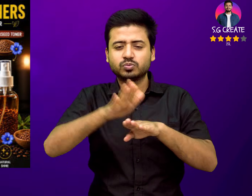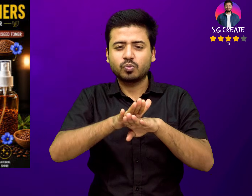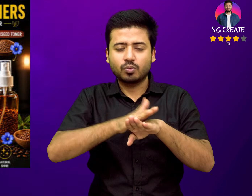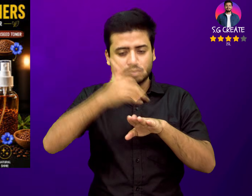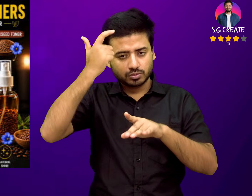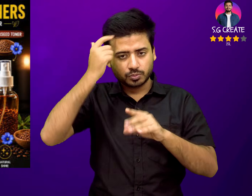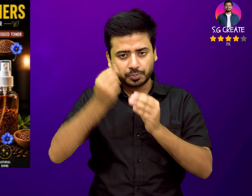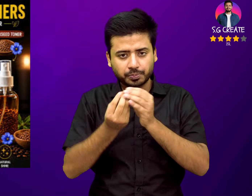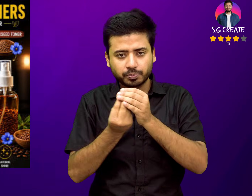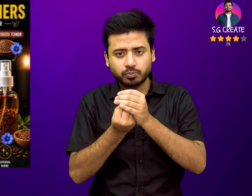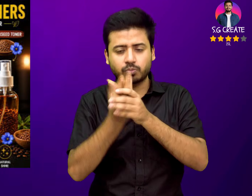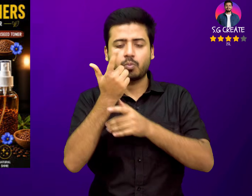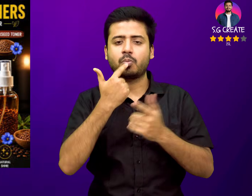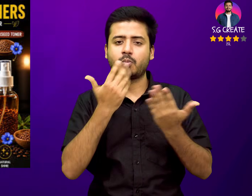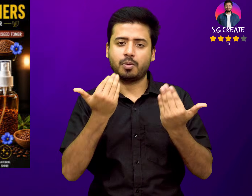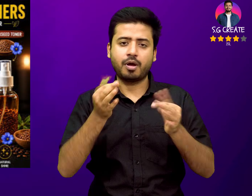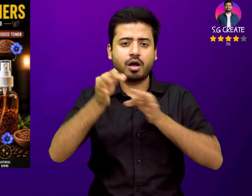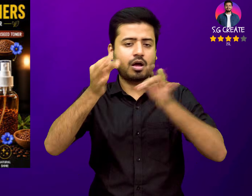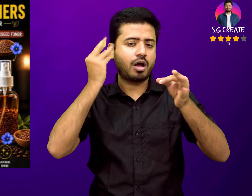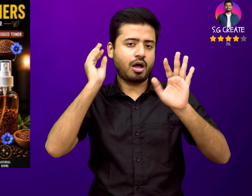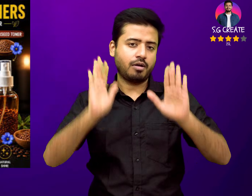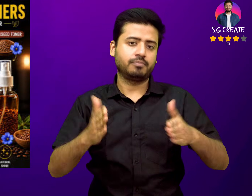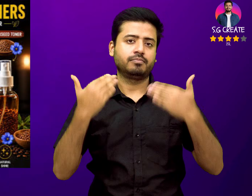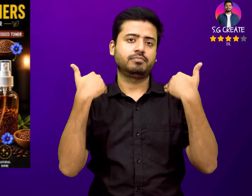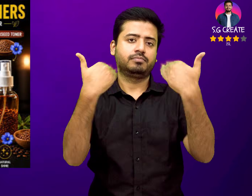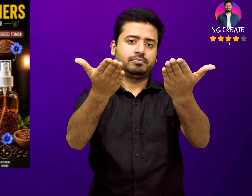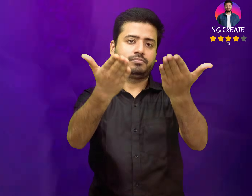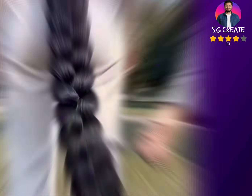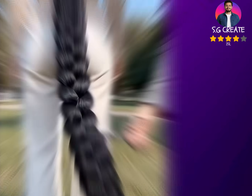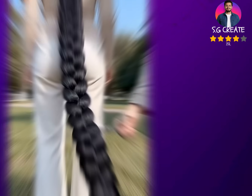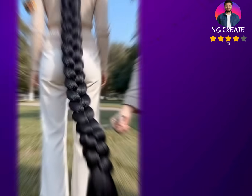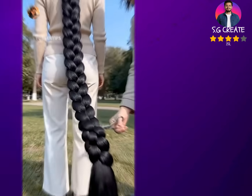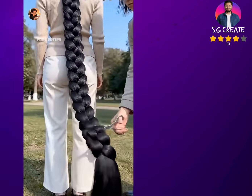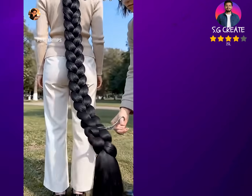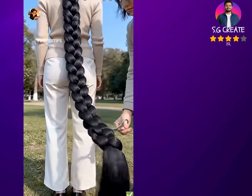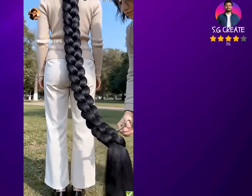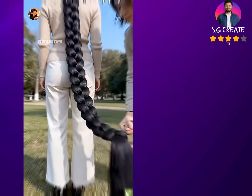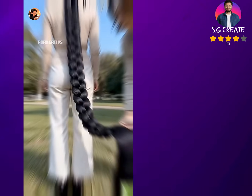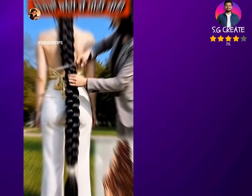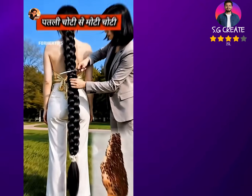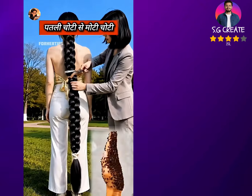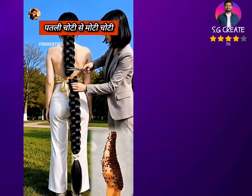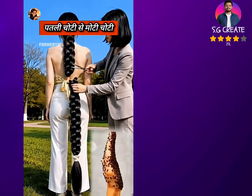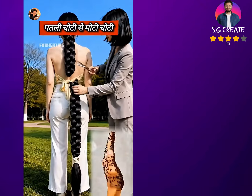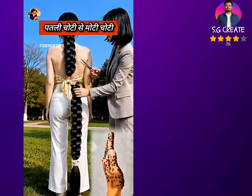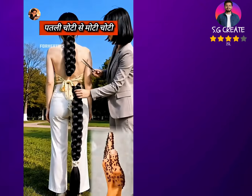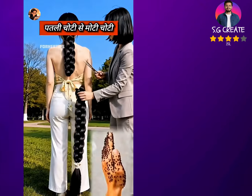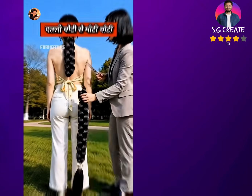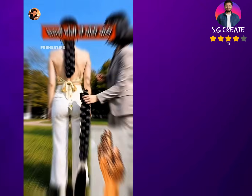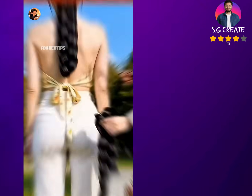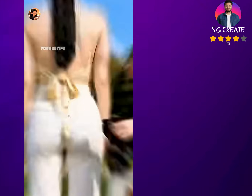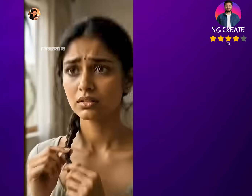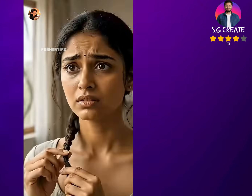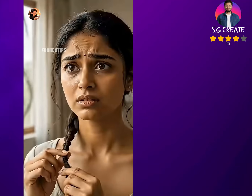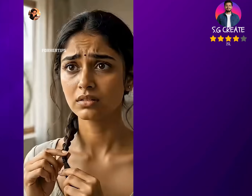Mucelage. This is the game changer. Fenugreek is rich in mucelage, a slippery botanical substance